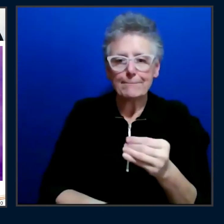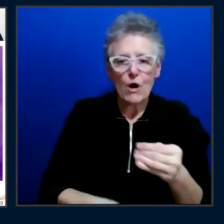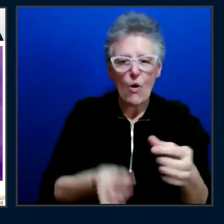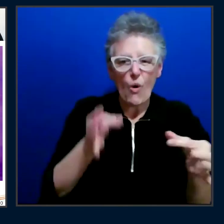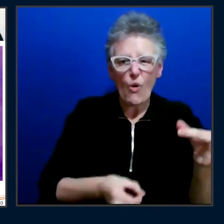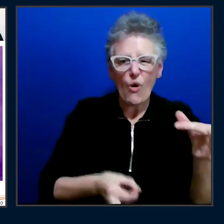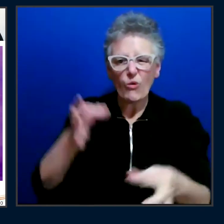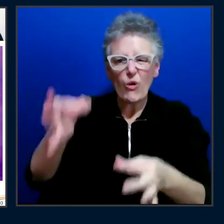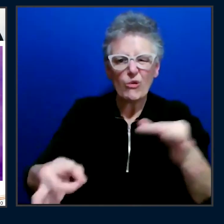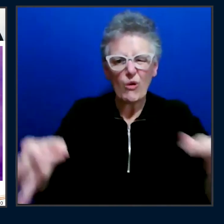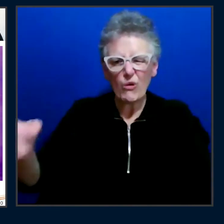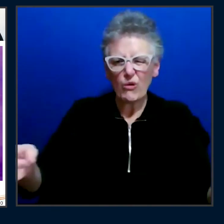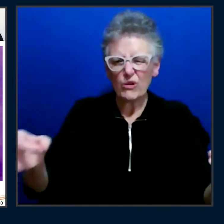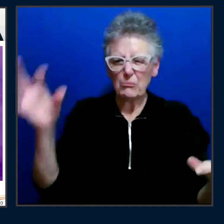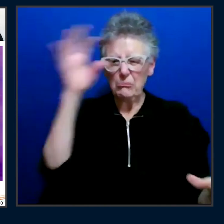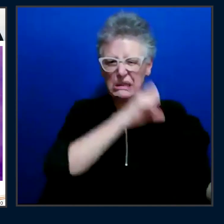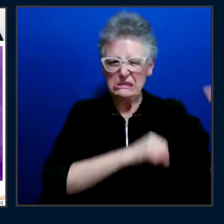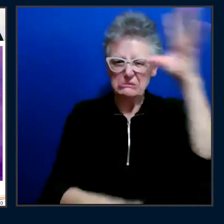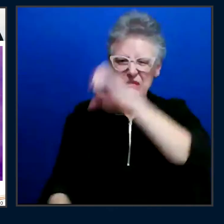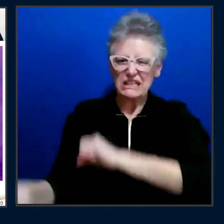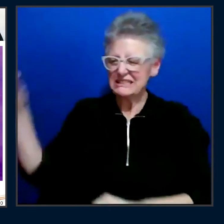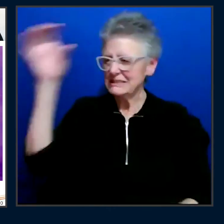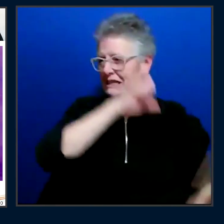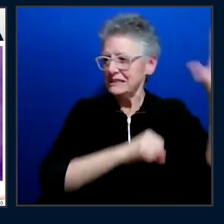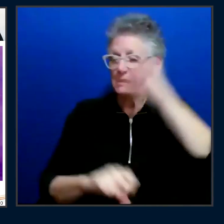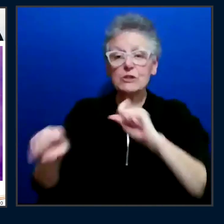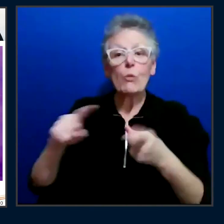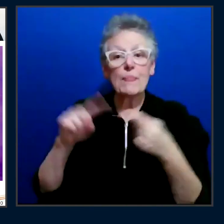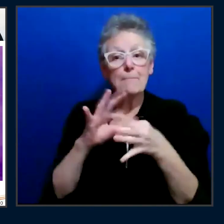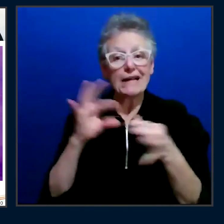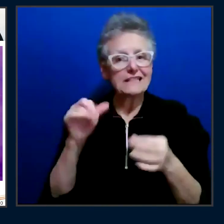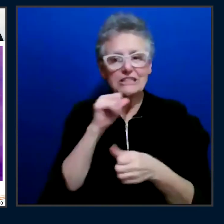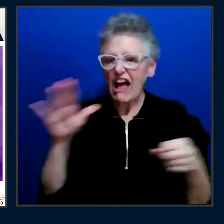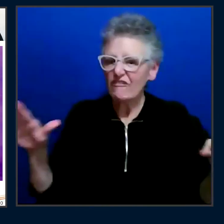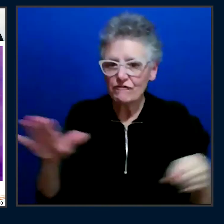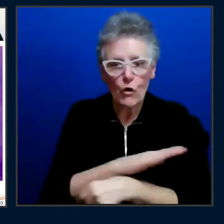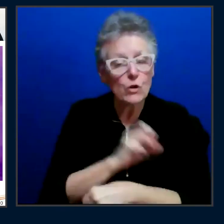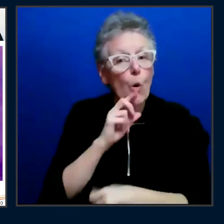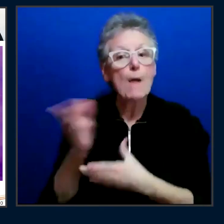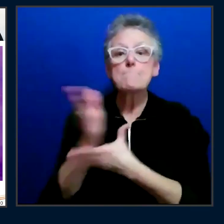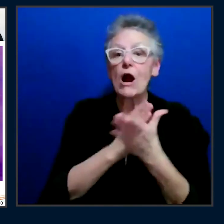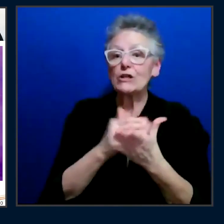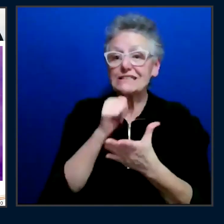when the message expressed is incomplete, or parts of the message are not received